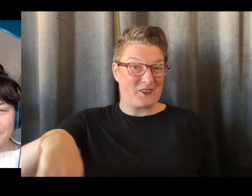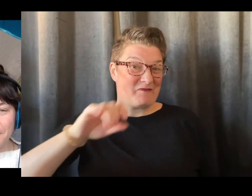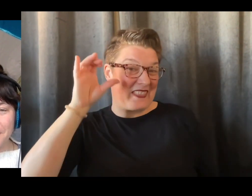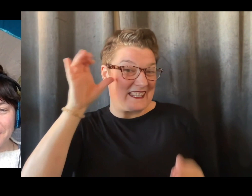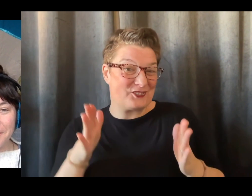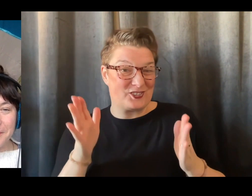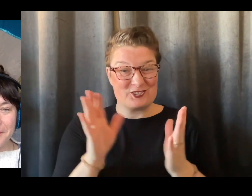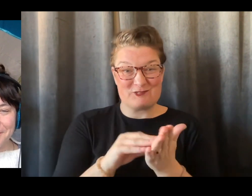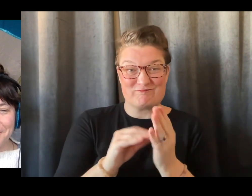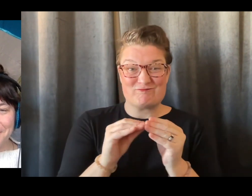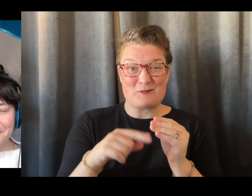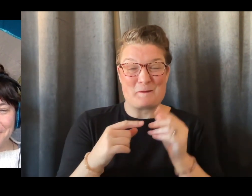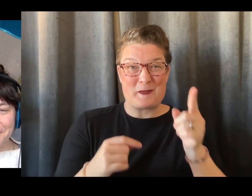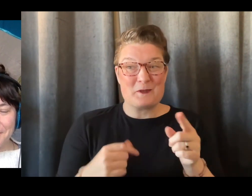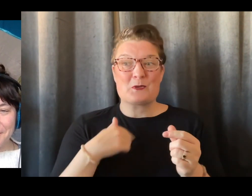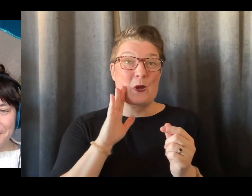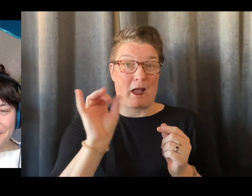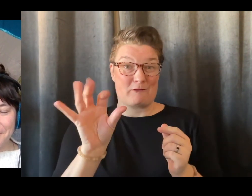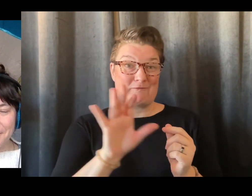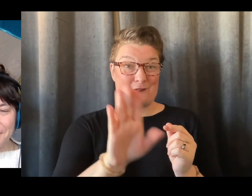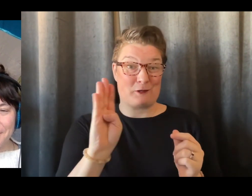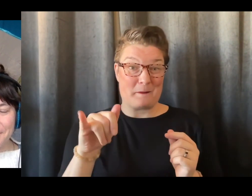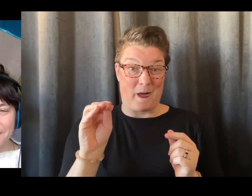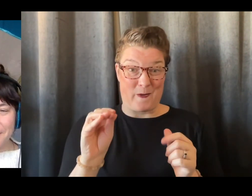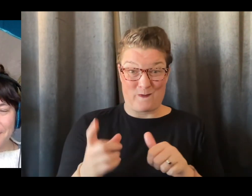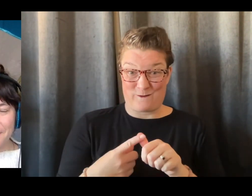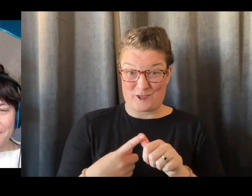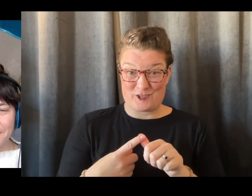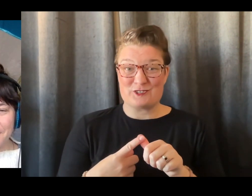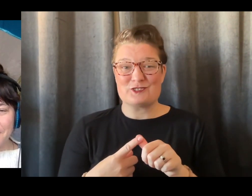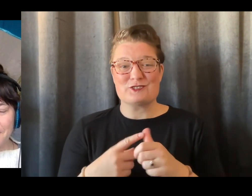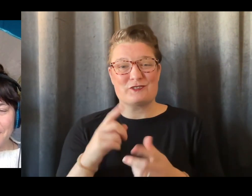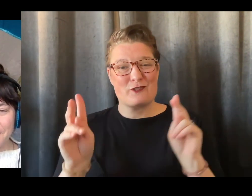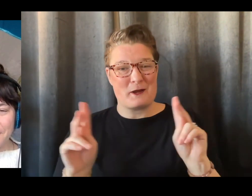So I'm gonna read your bio first to just give people a little bit of a sense of who you are.